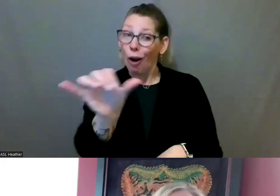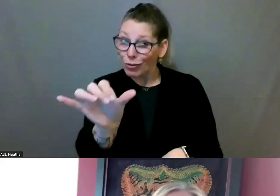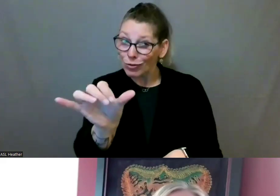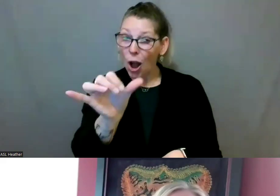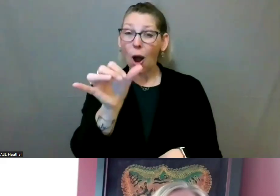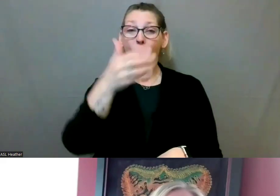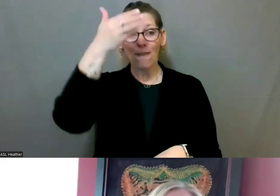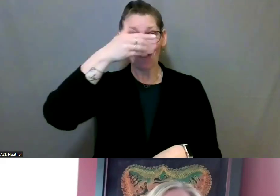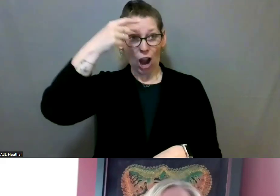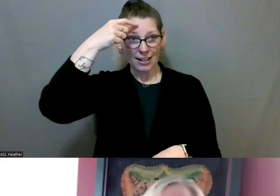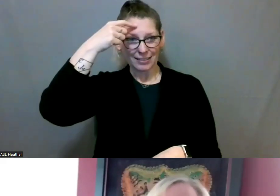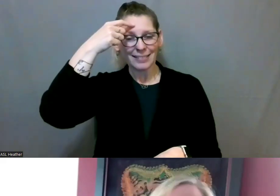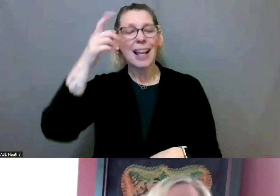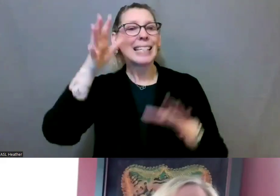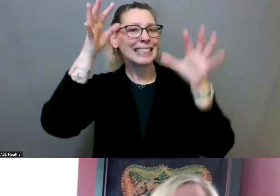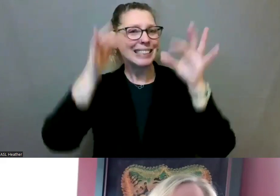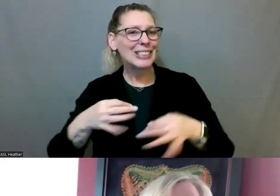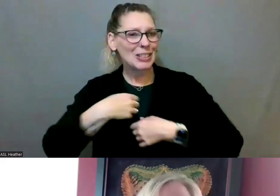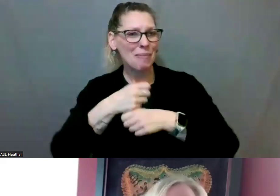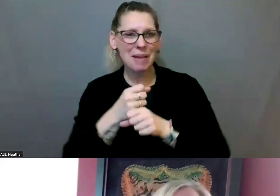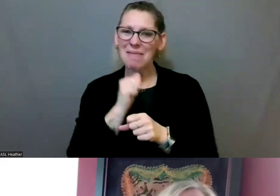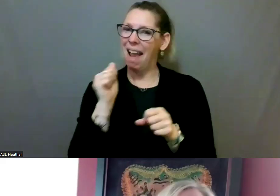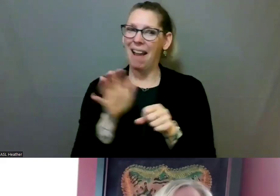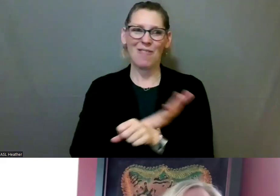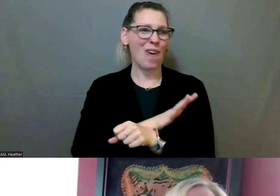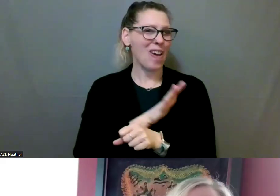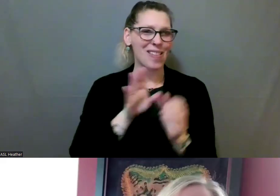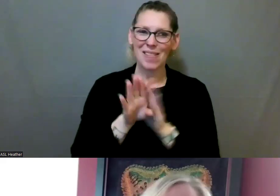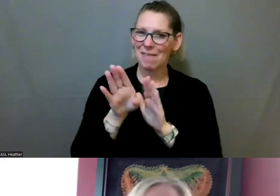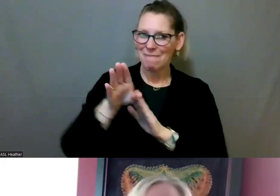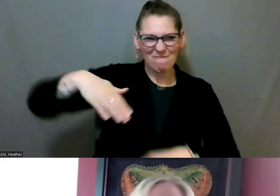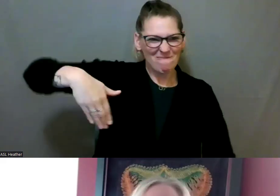decision making, and that is not fully developed yet for our young people,